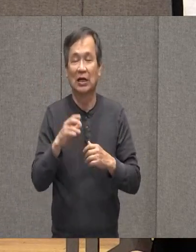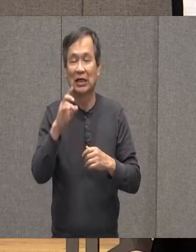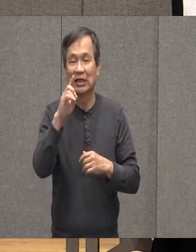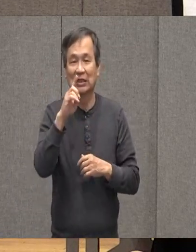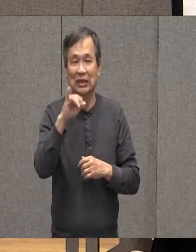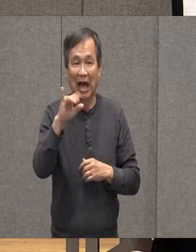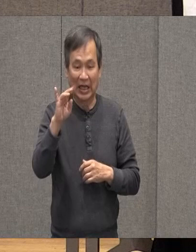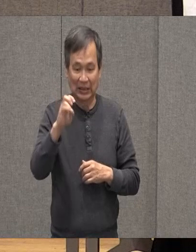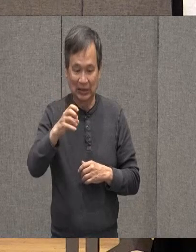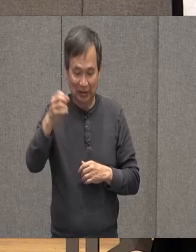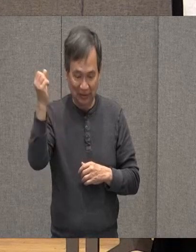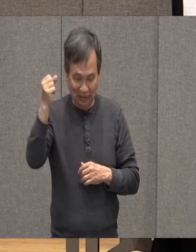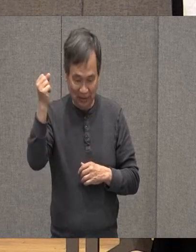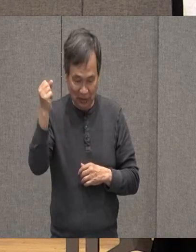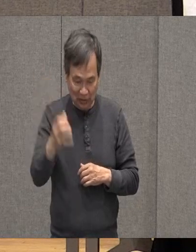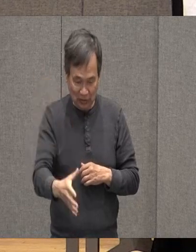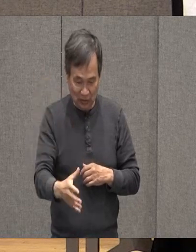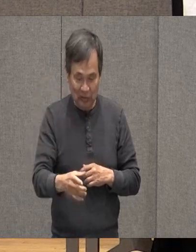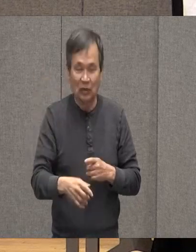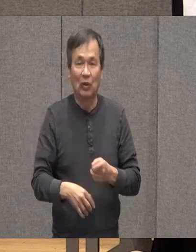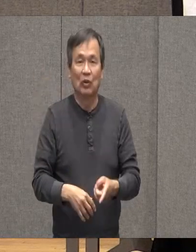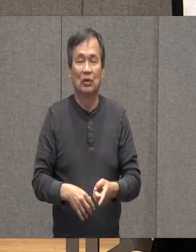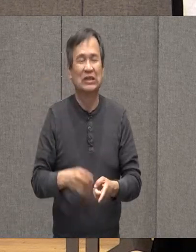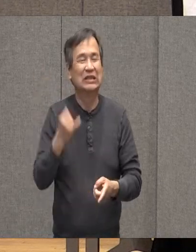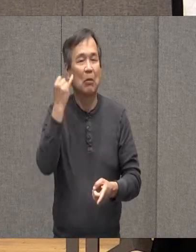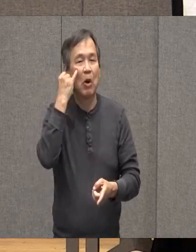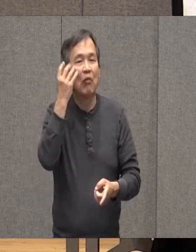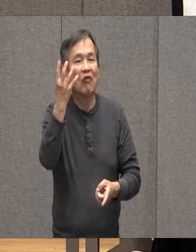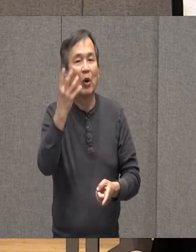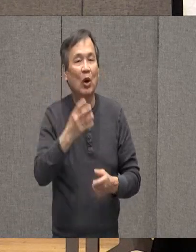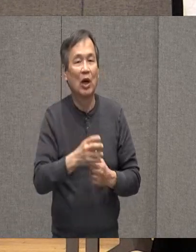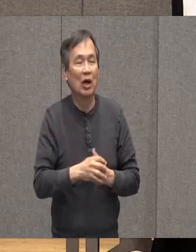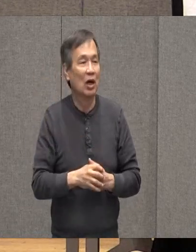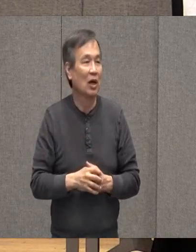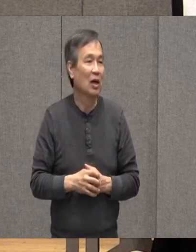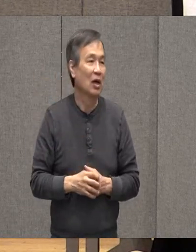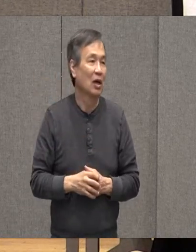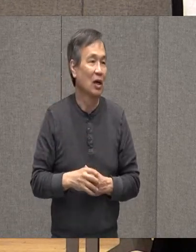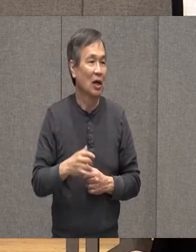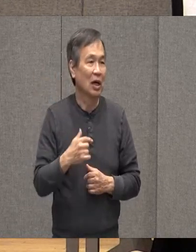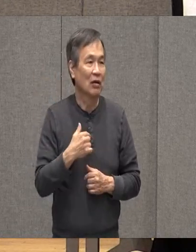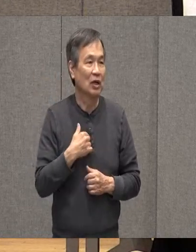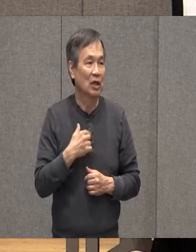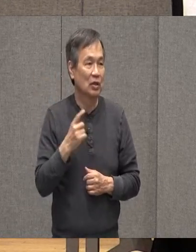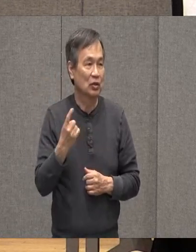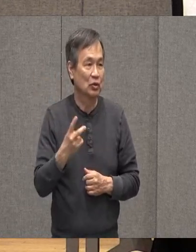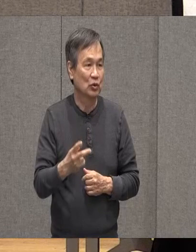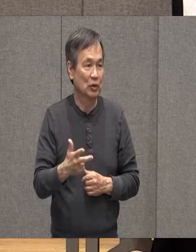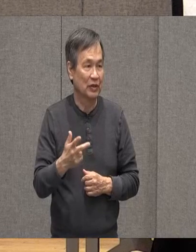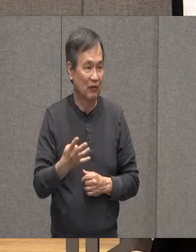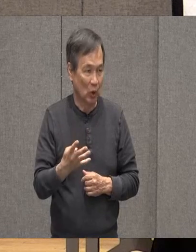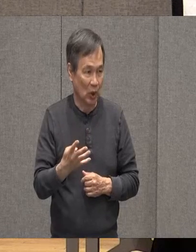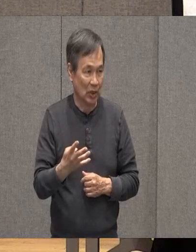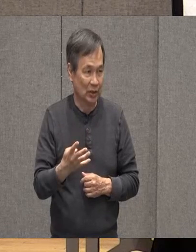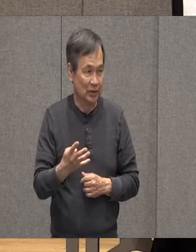So when I roll that dice, let's say I rolled a four, I would move myself four spaces one two three four.